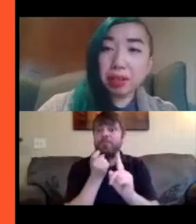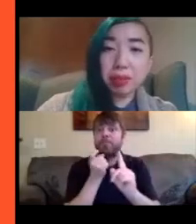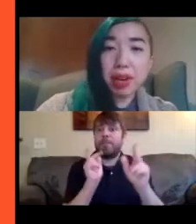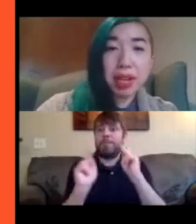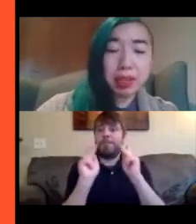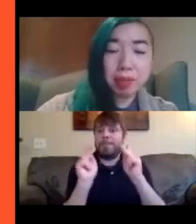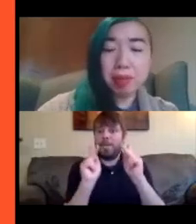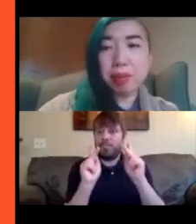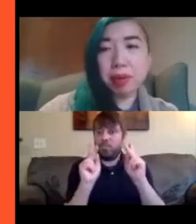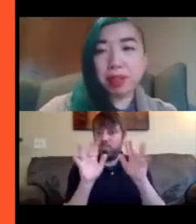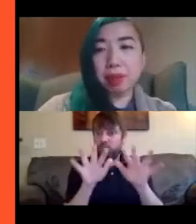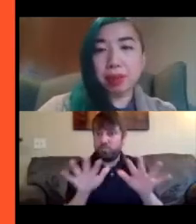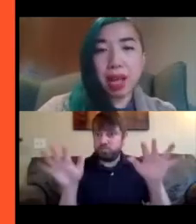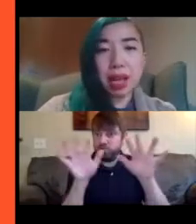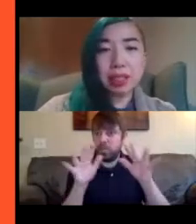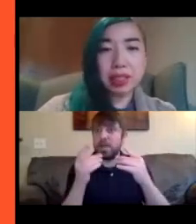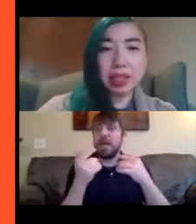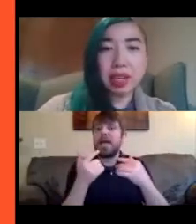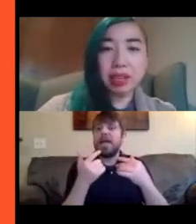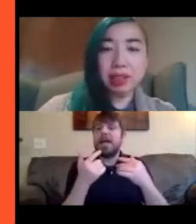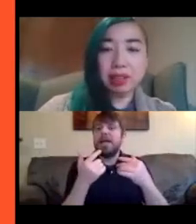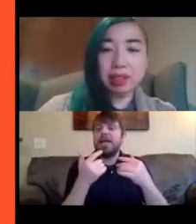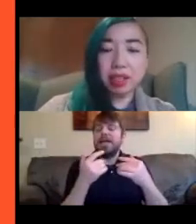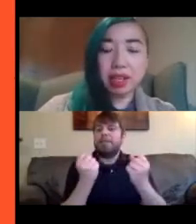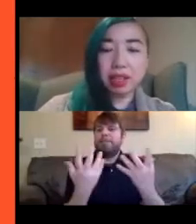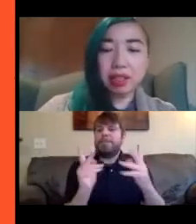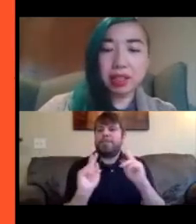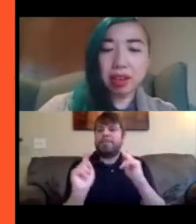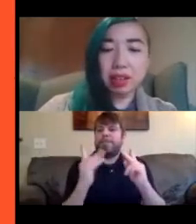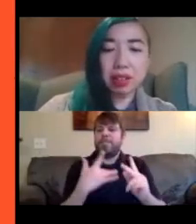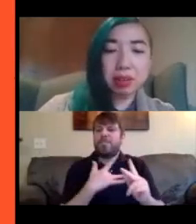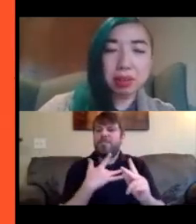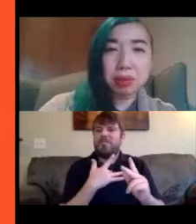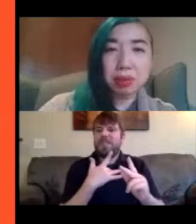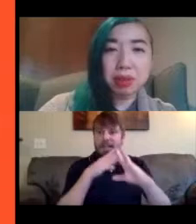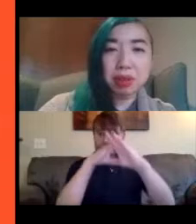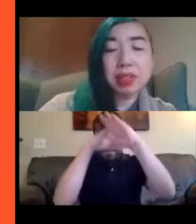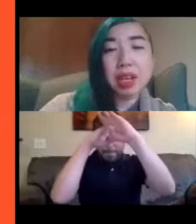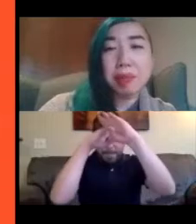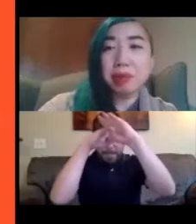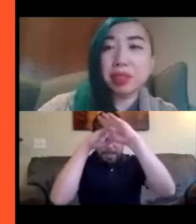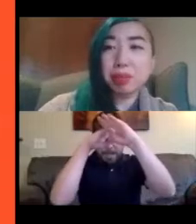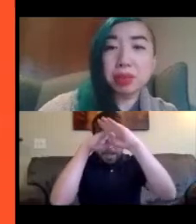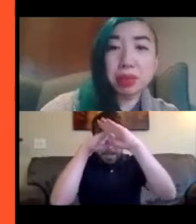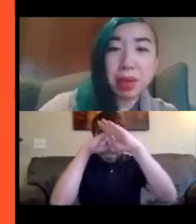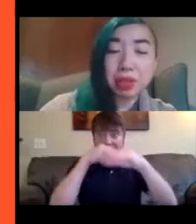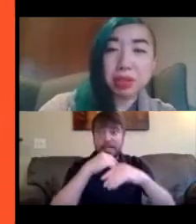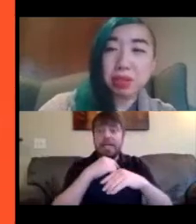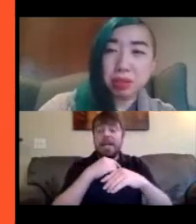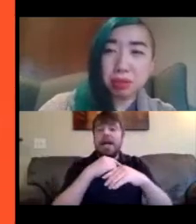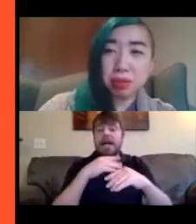to write, and many people are feeling blocked. And it's also a time of deep introspection too: